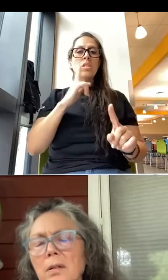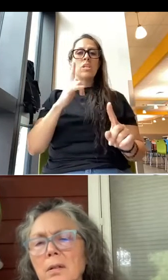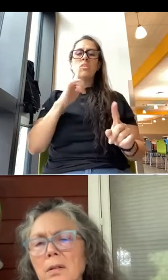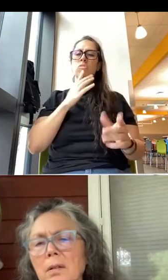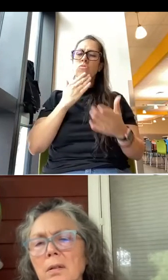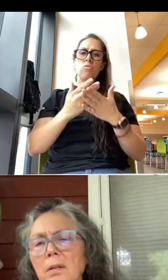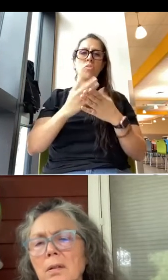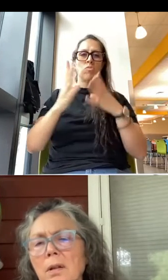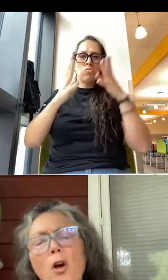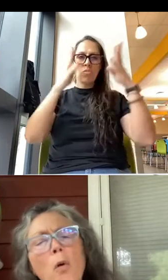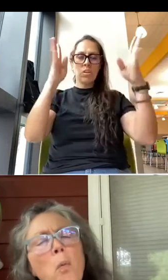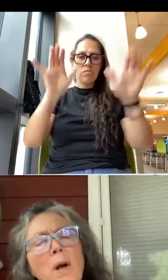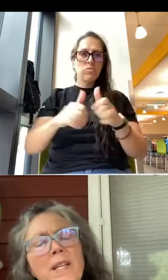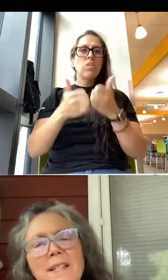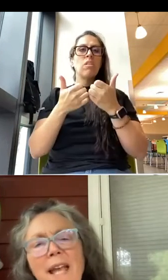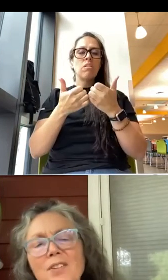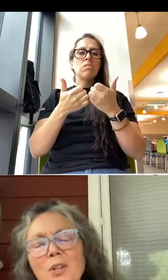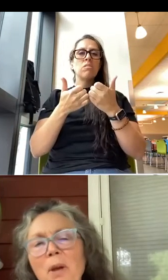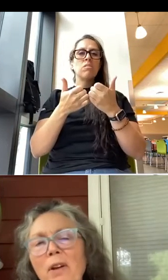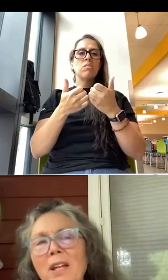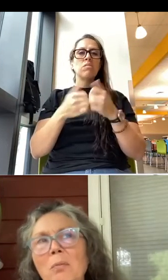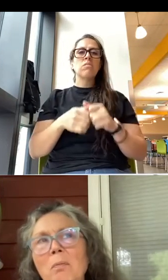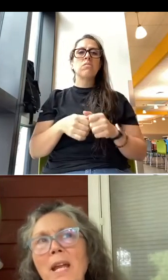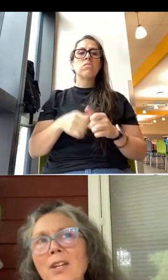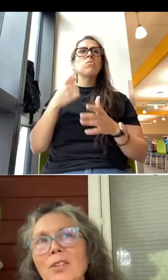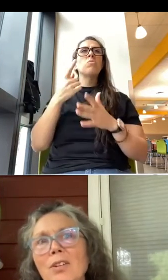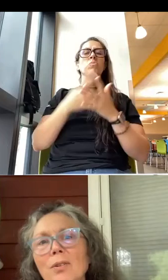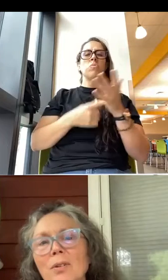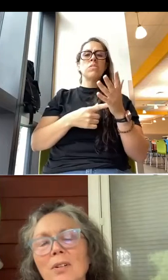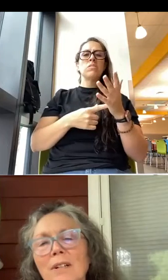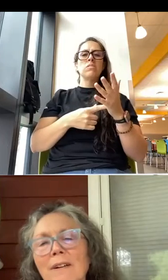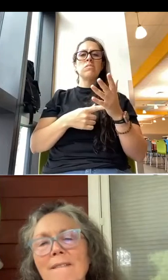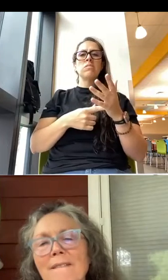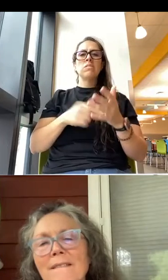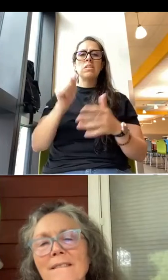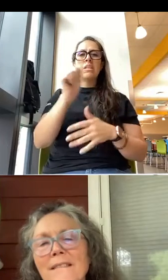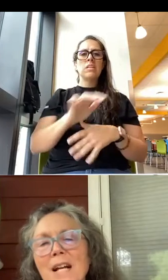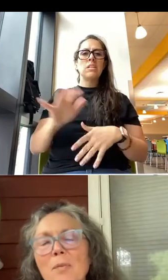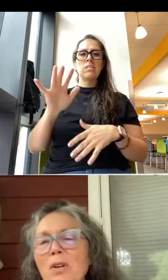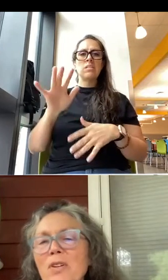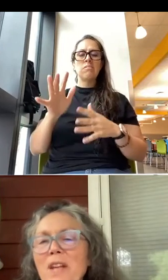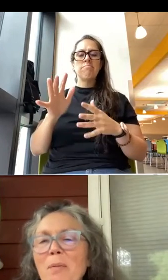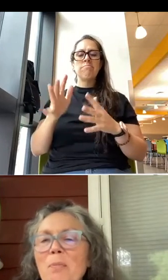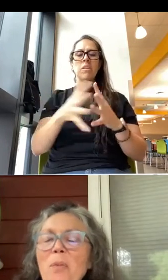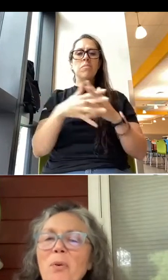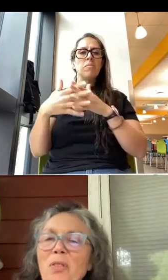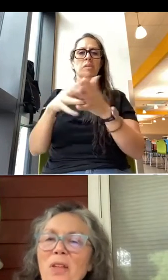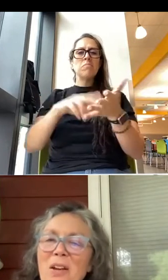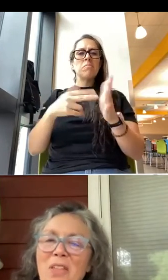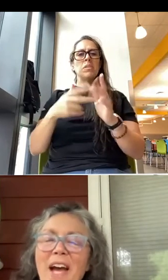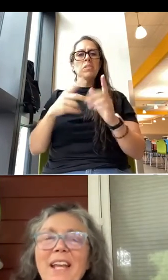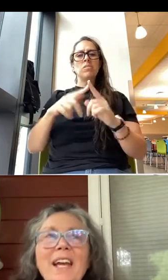yeah. What does Asian American mean to you? Because, I mean, people think of that and...